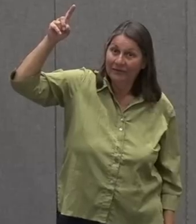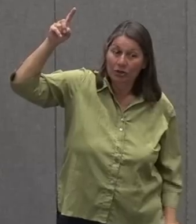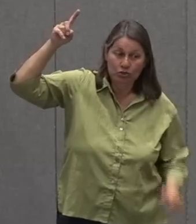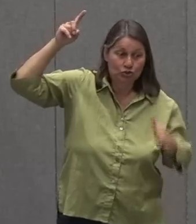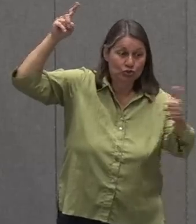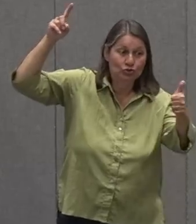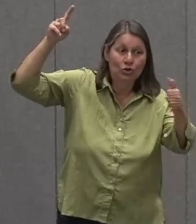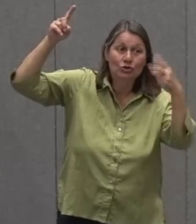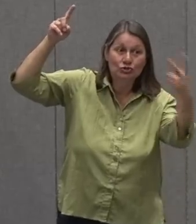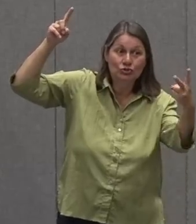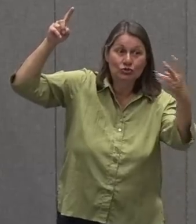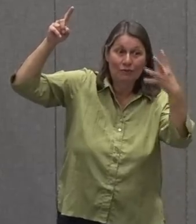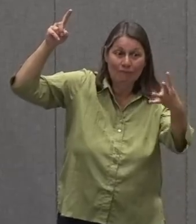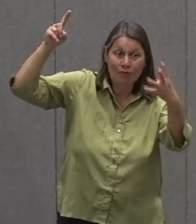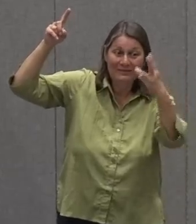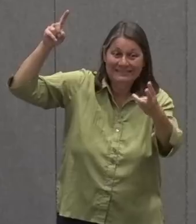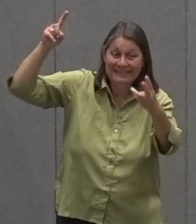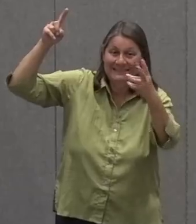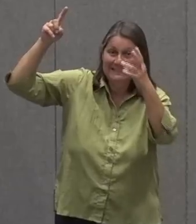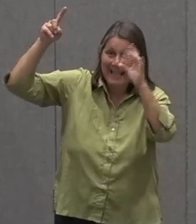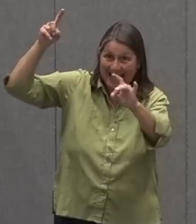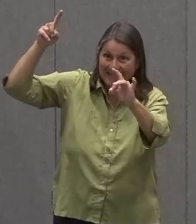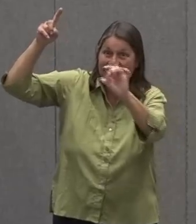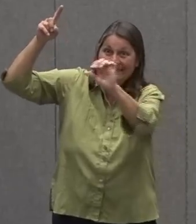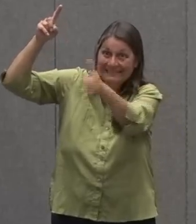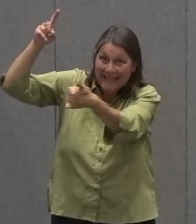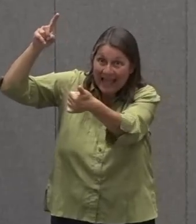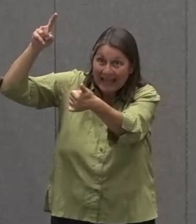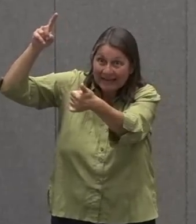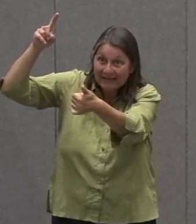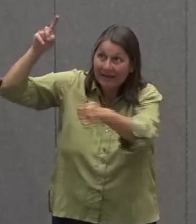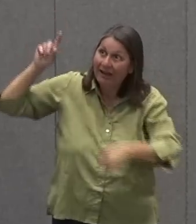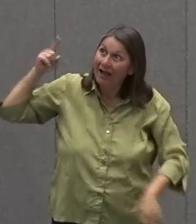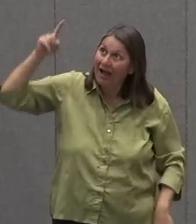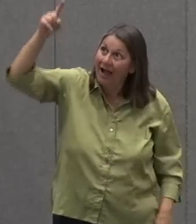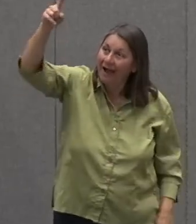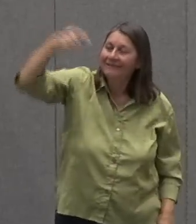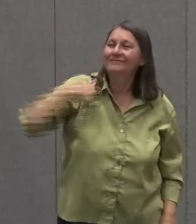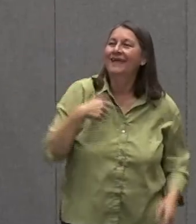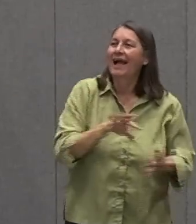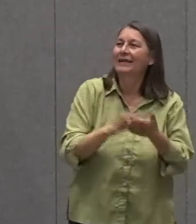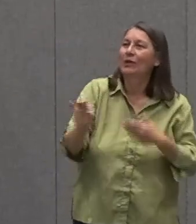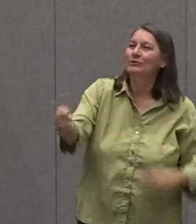"Two, four, six, eight, 10!" he cried. "I have counted to 10.